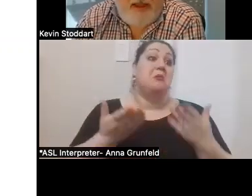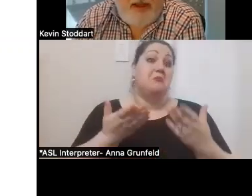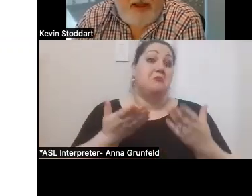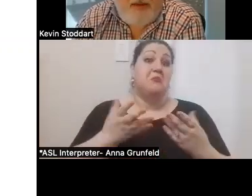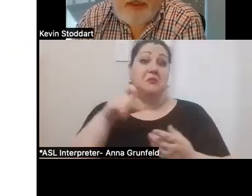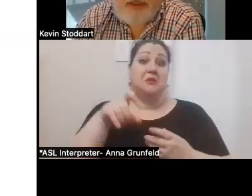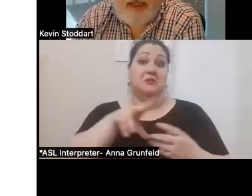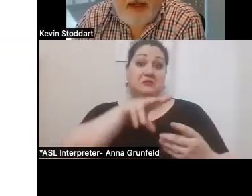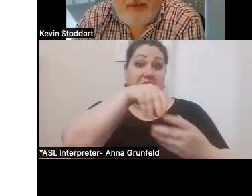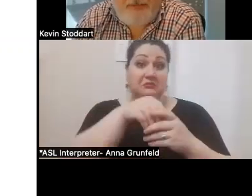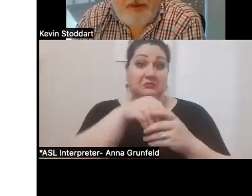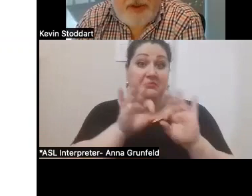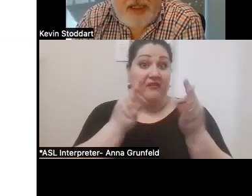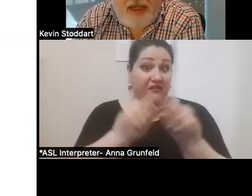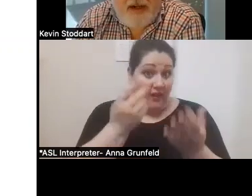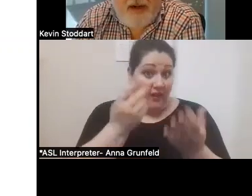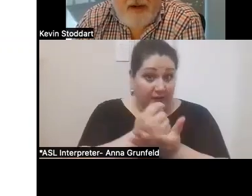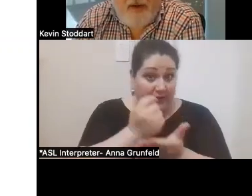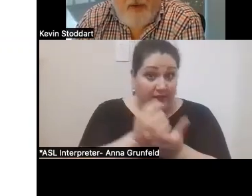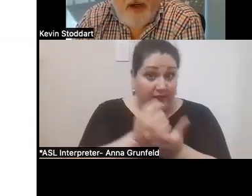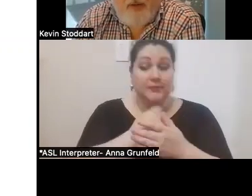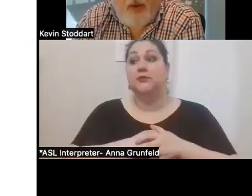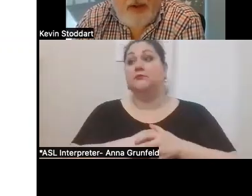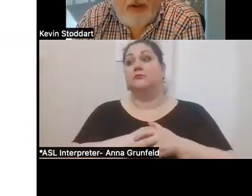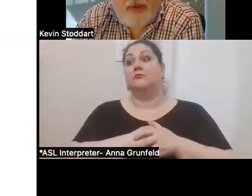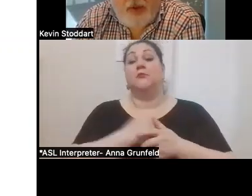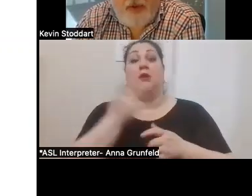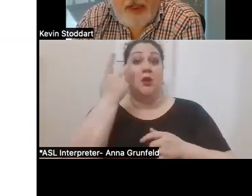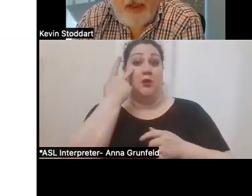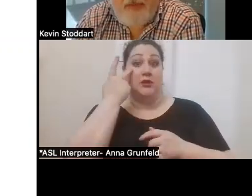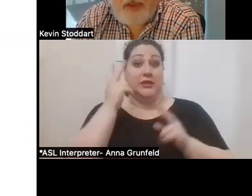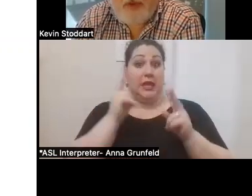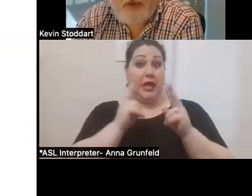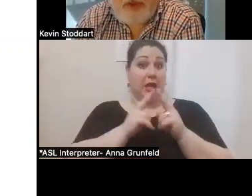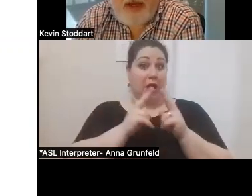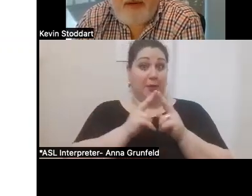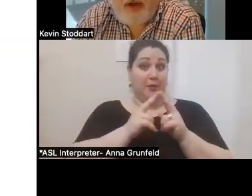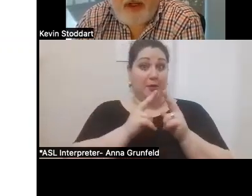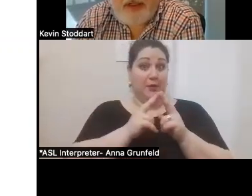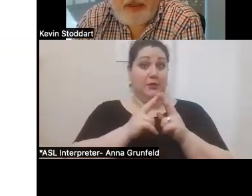We see couples here where one or both individuals have autism,